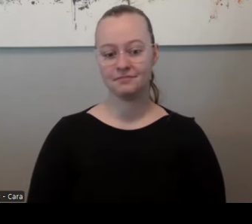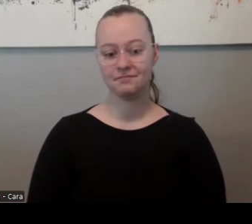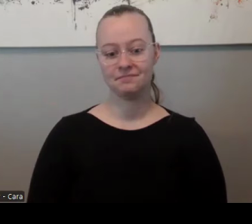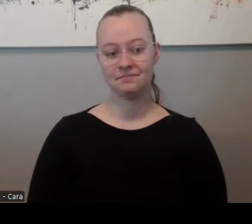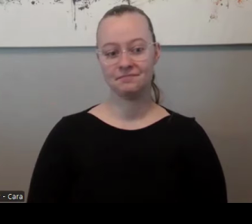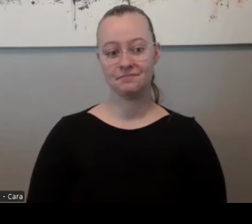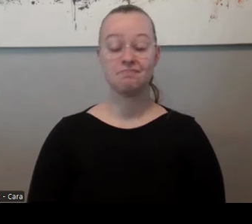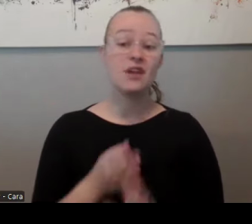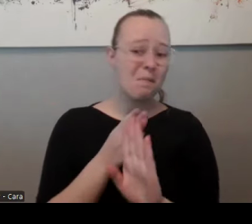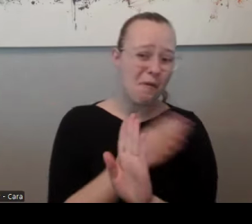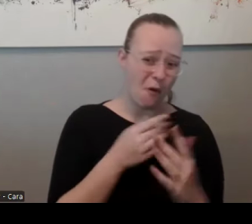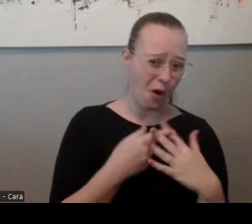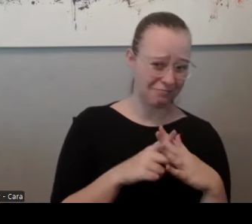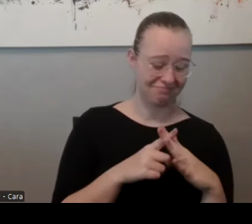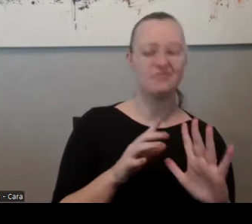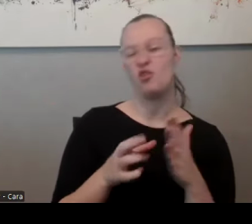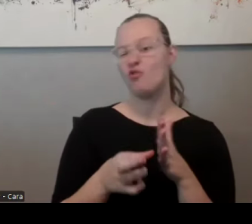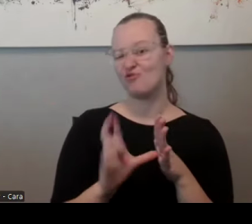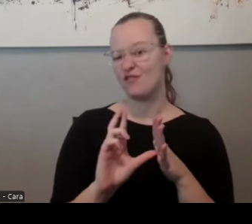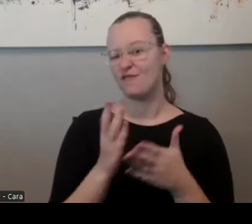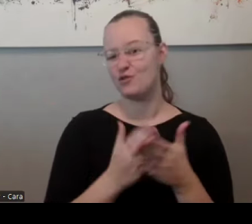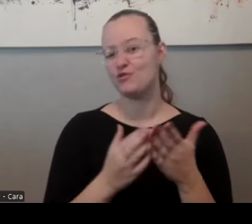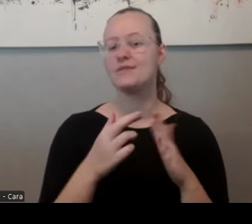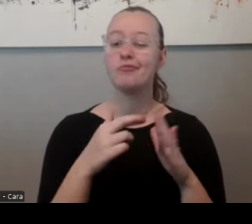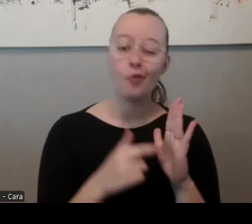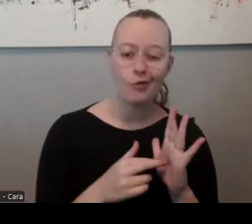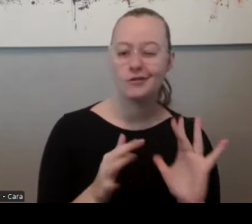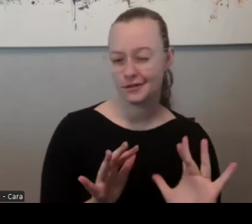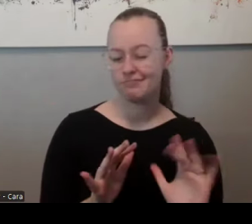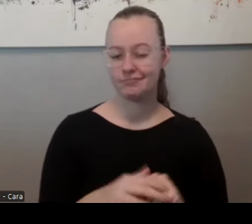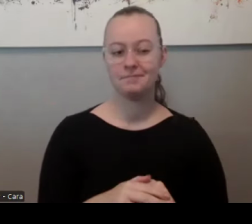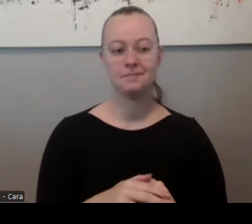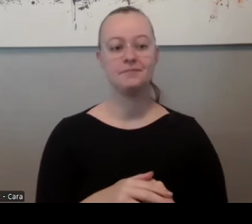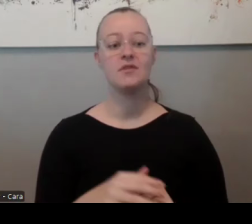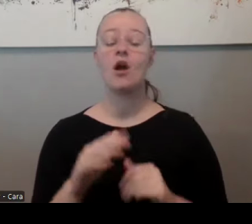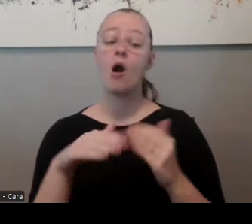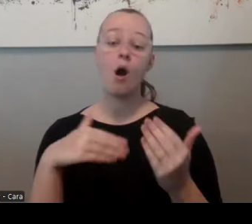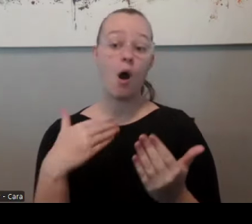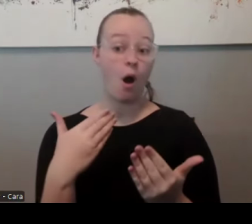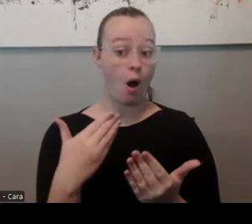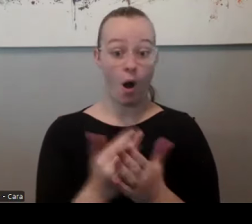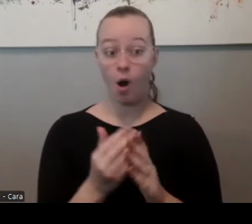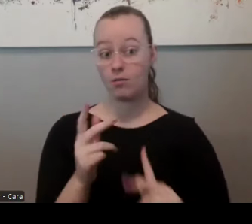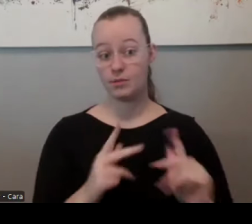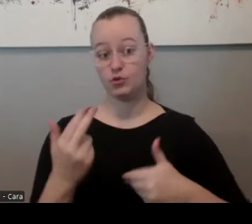Before we begin, we are going to review some housekeeping items. All participants have cameras turned off and are muted.